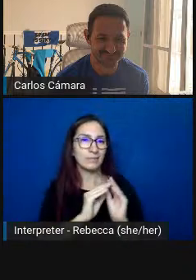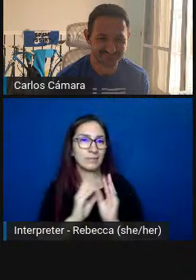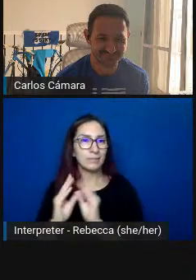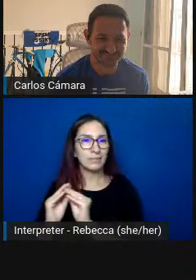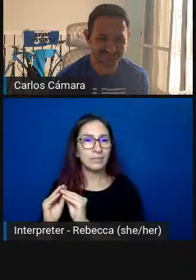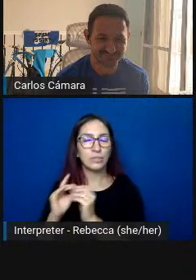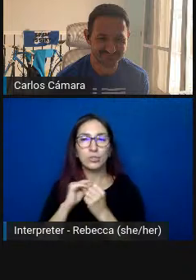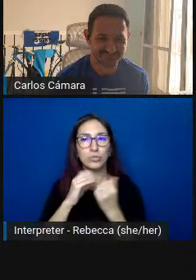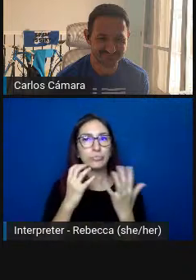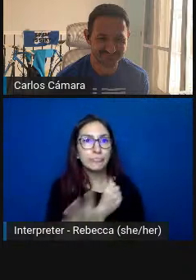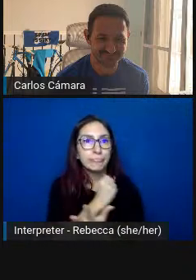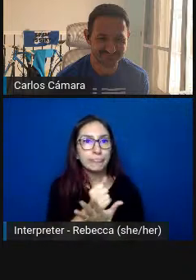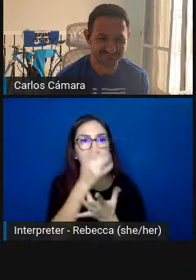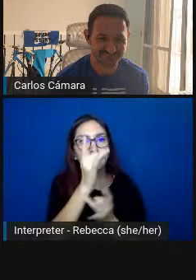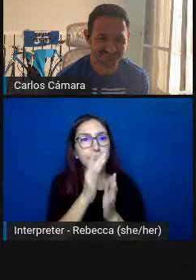very much everyone who attended this talk